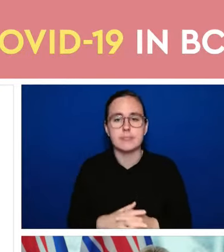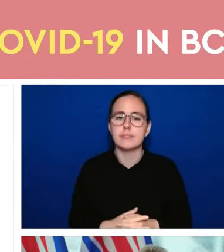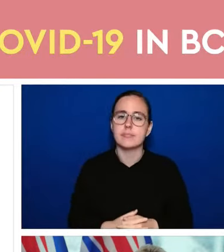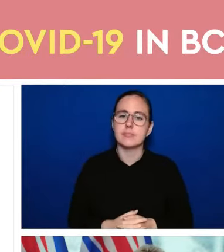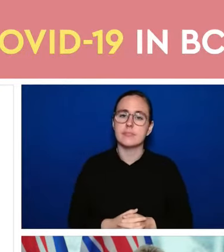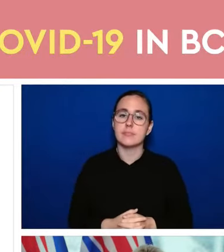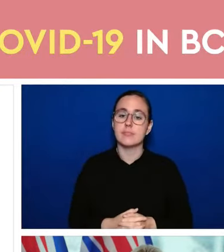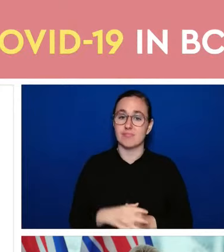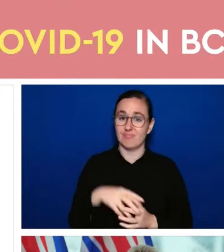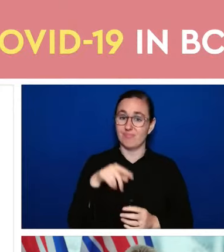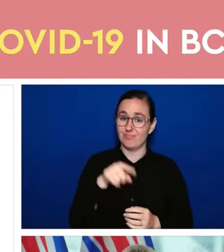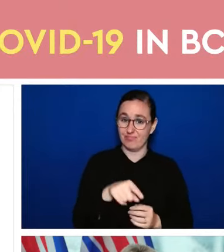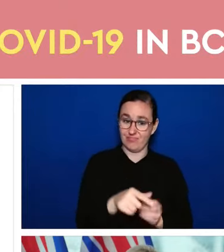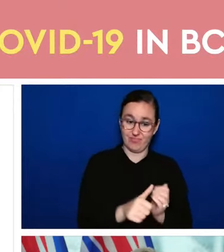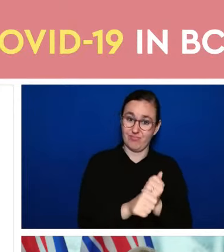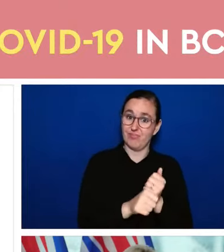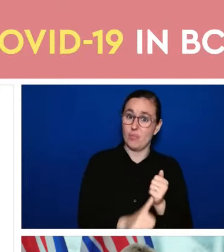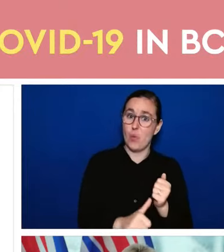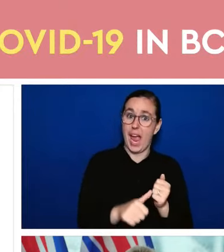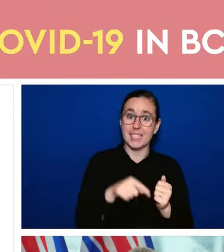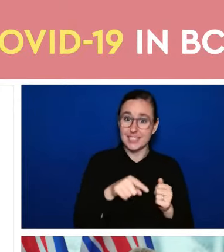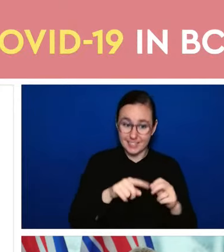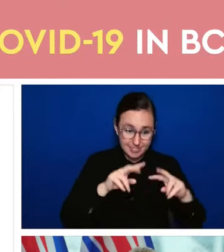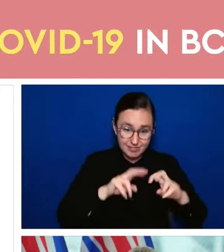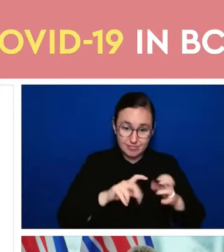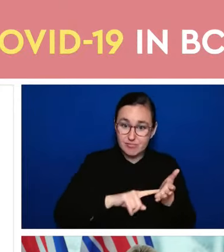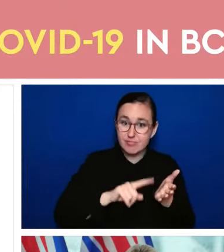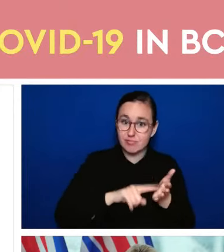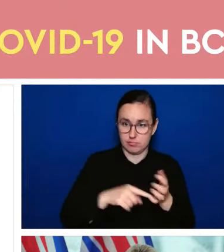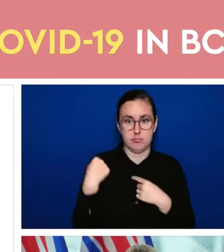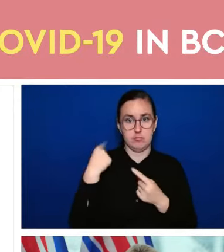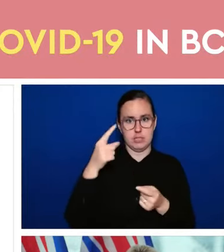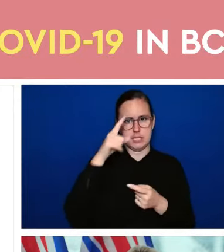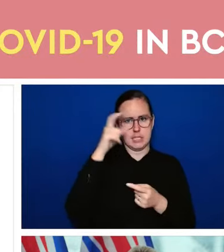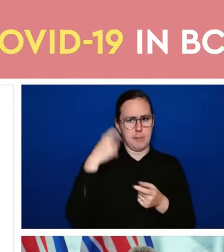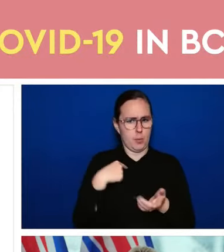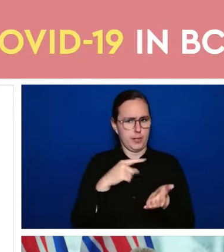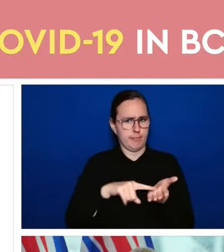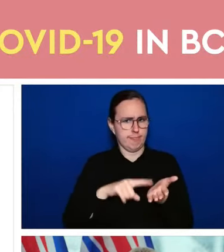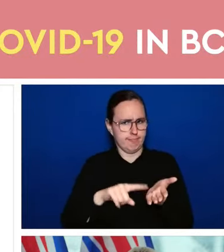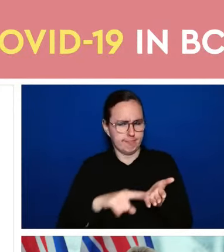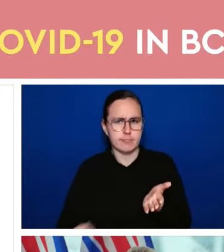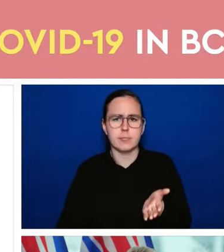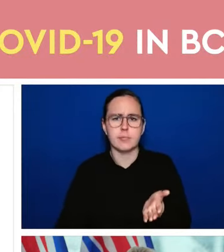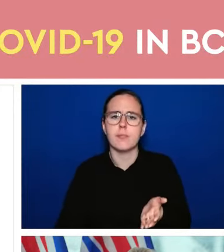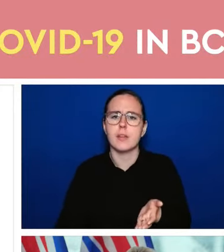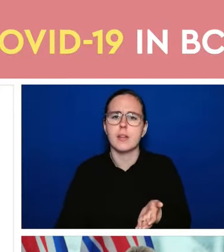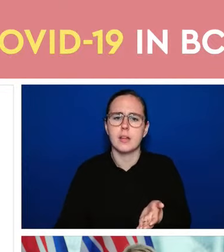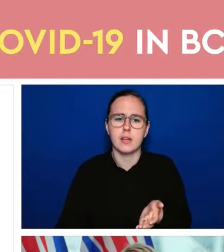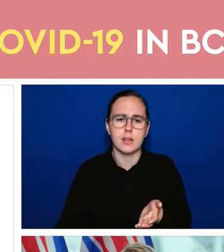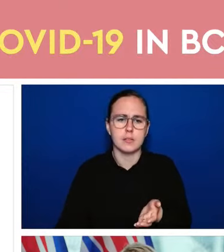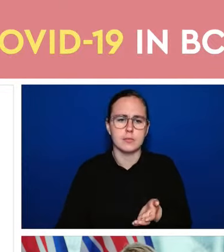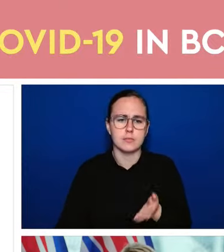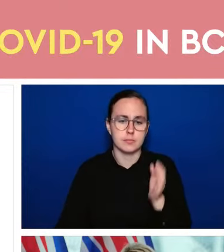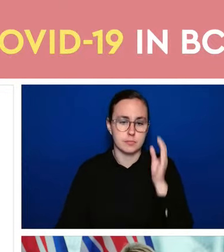and on the left hand side here this is just a schematic which